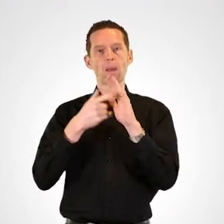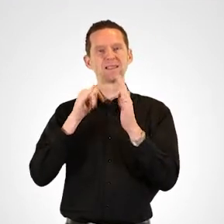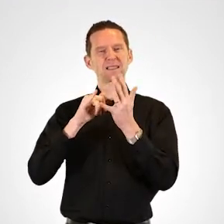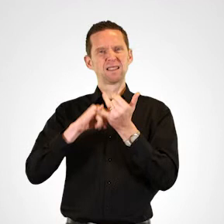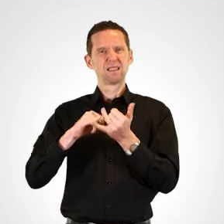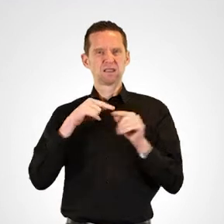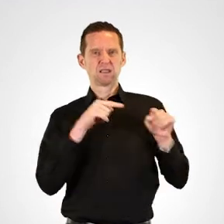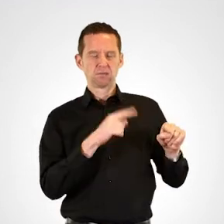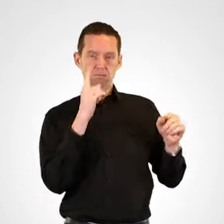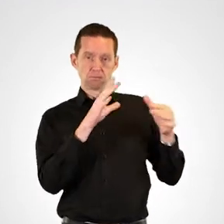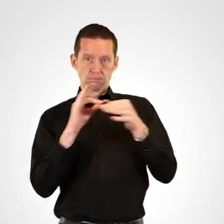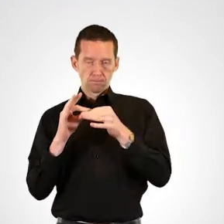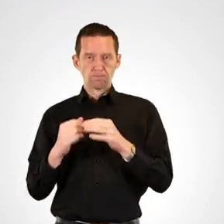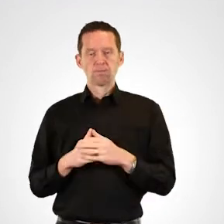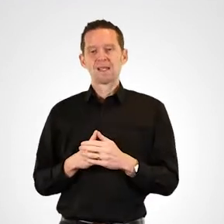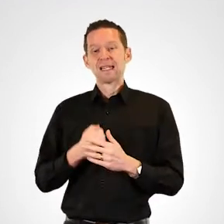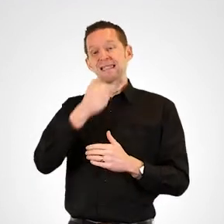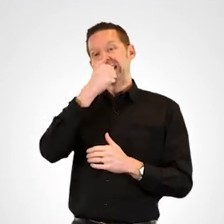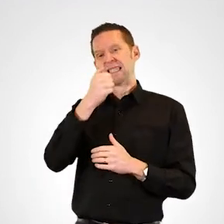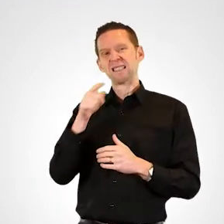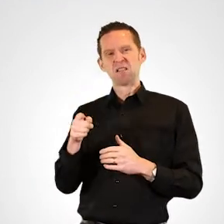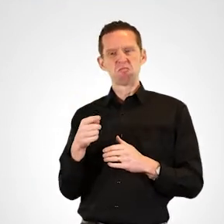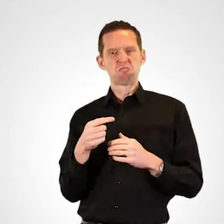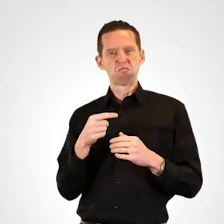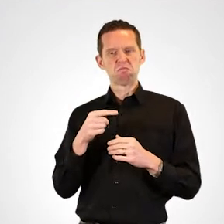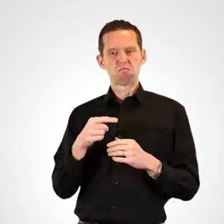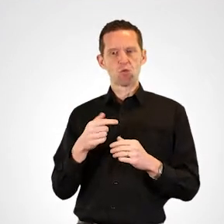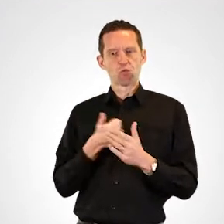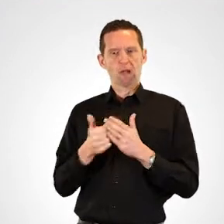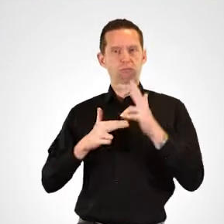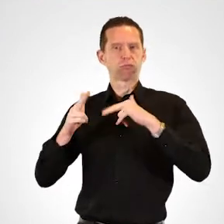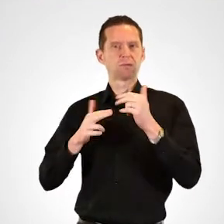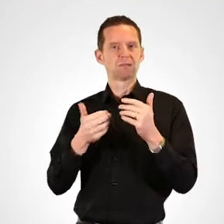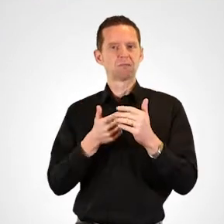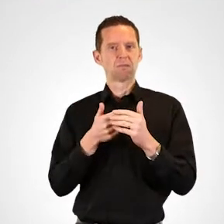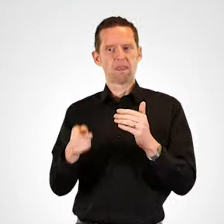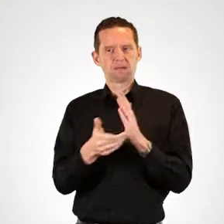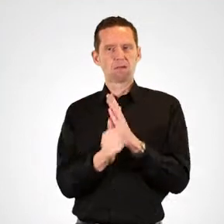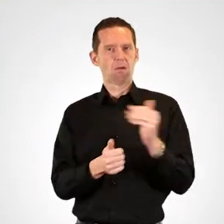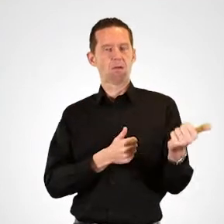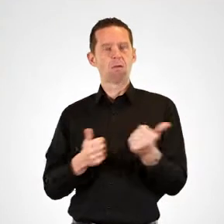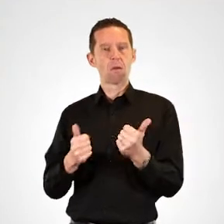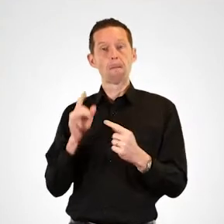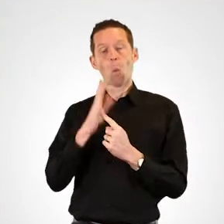And then it's a pretty secure skill in six-year-olds. And it's really important that when children go into schooling